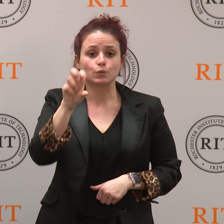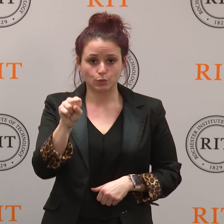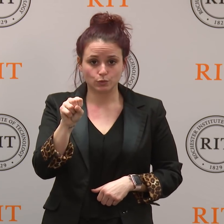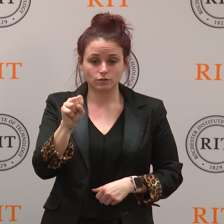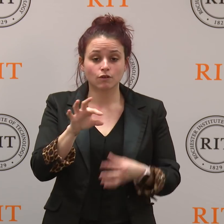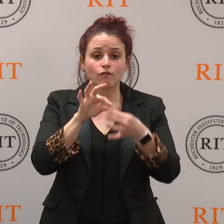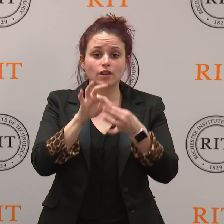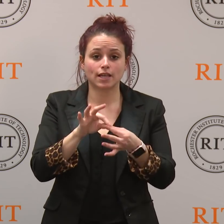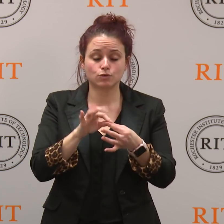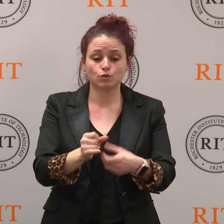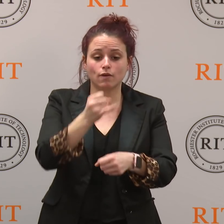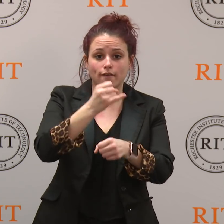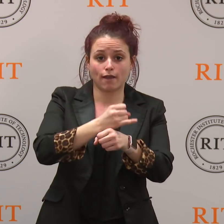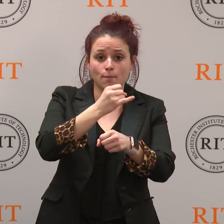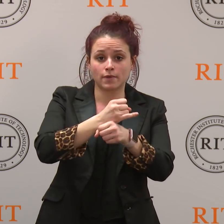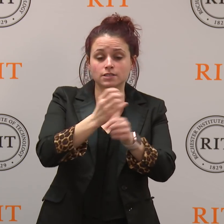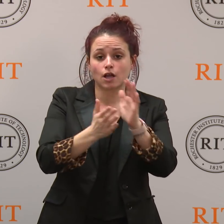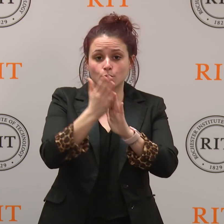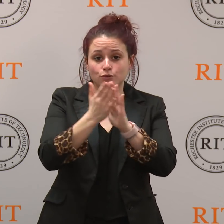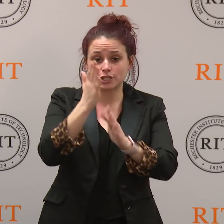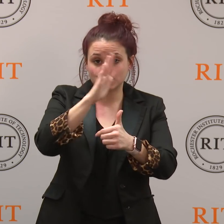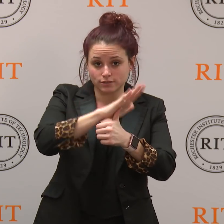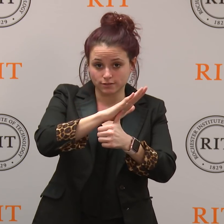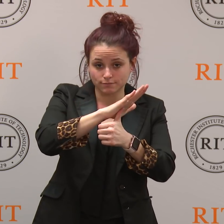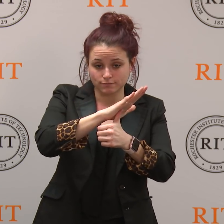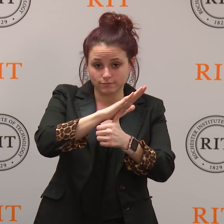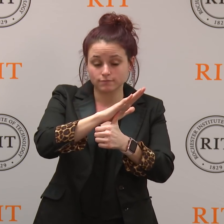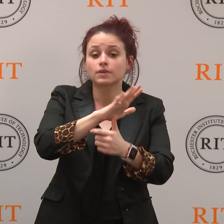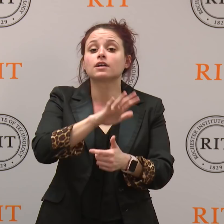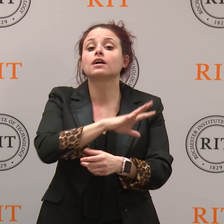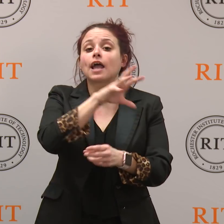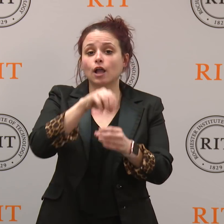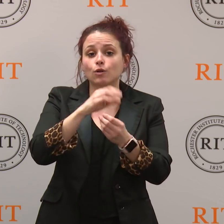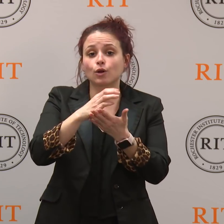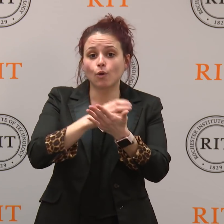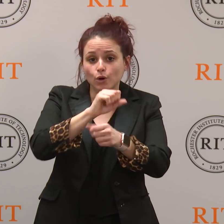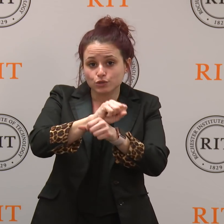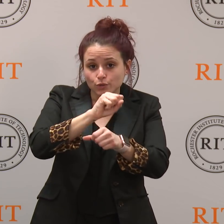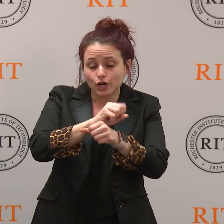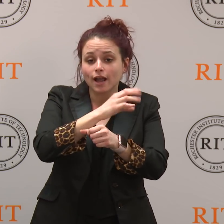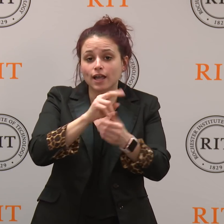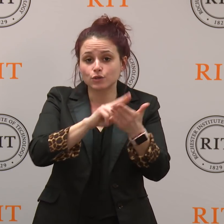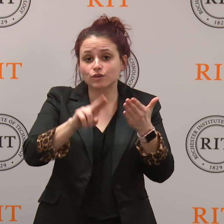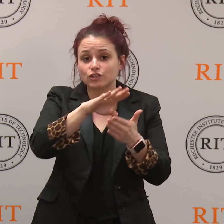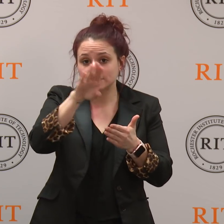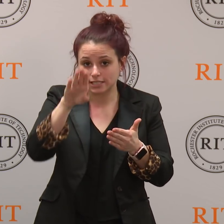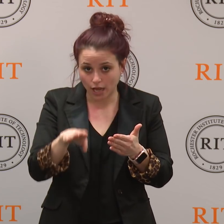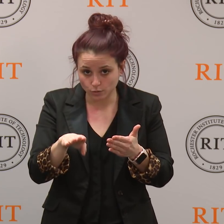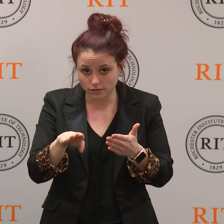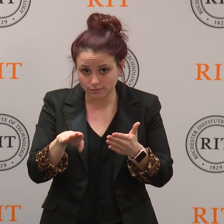Campus operations, including coursework and university housing.